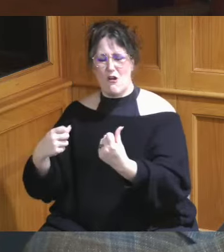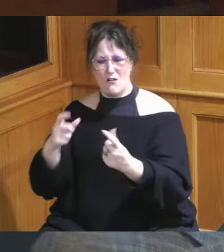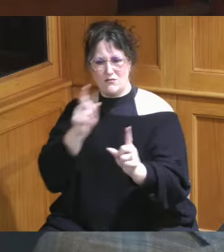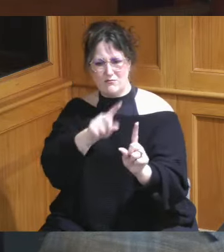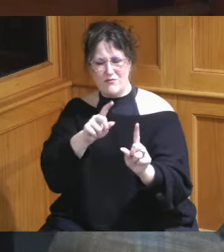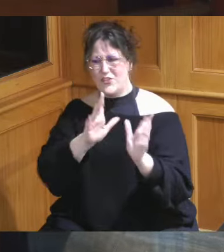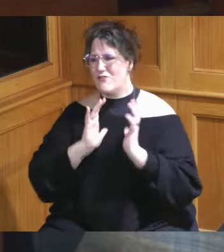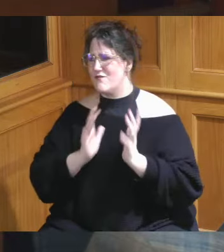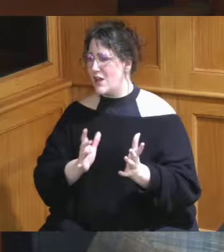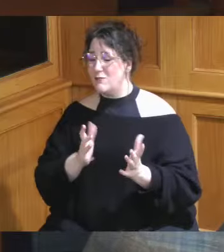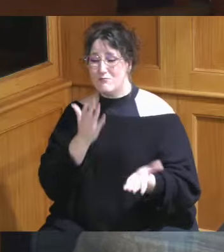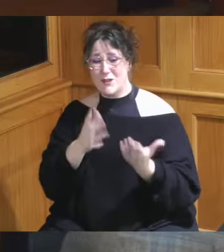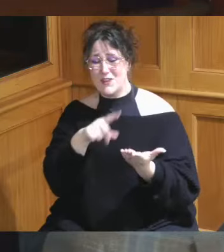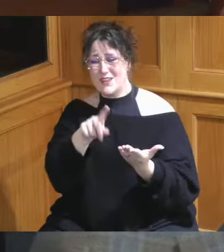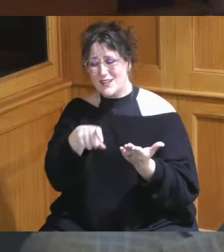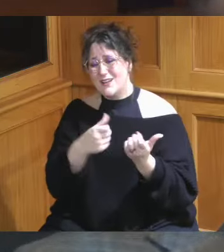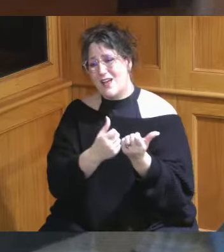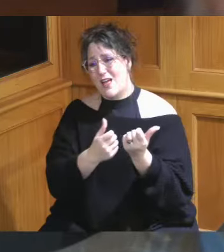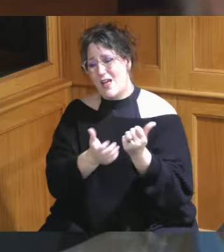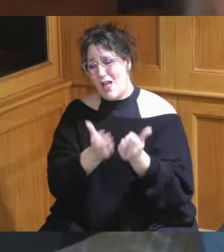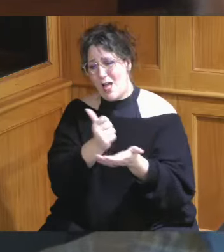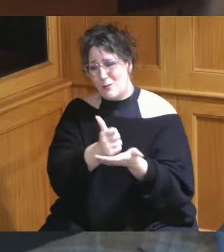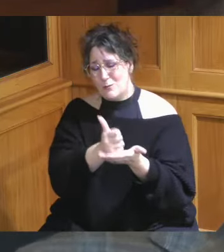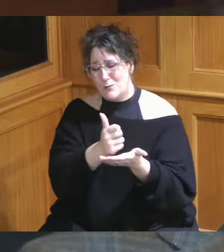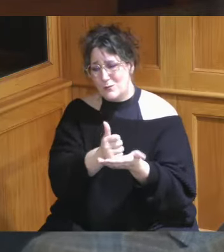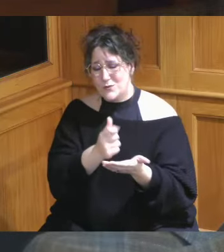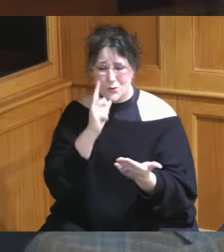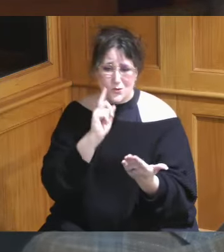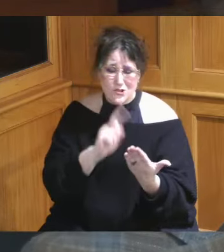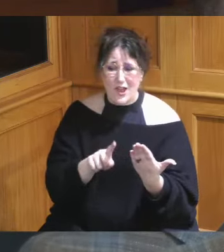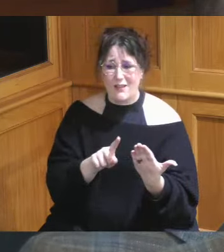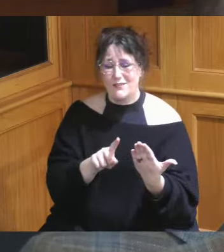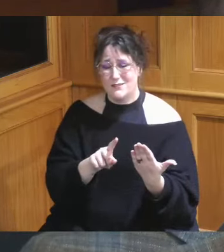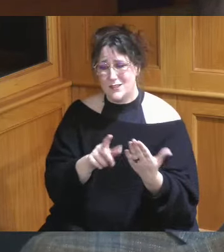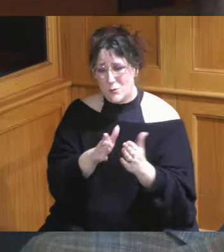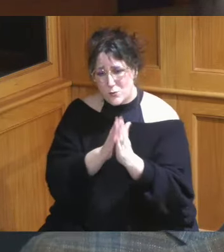need some help. So, please check in on them and pray for those. We have people that's outside